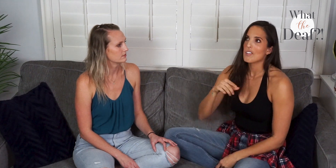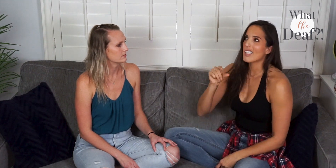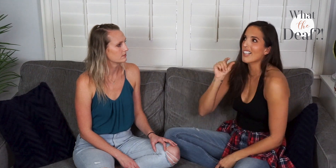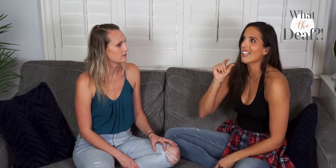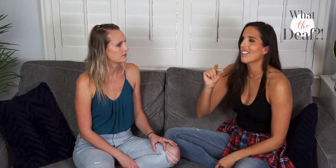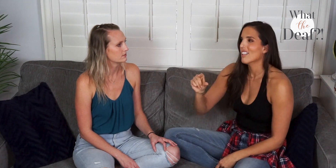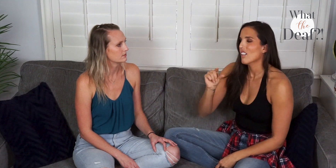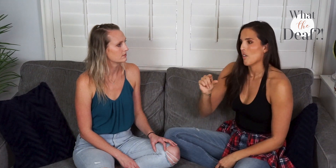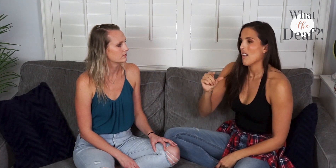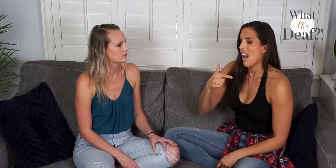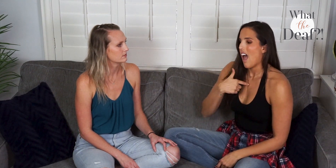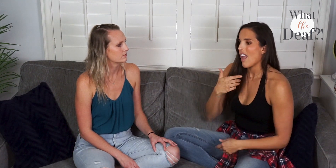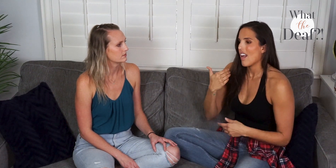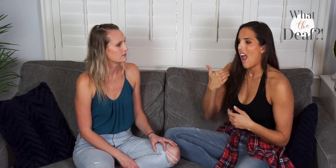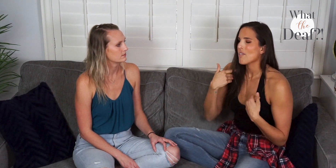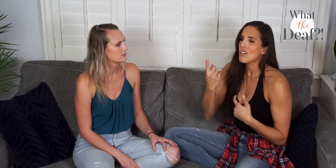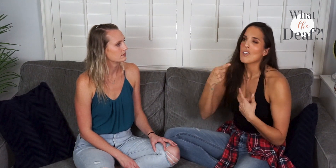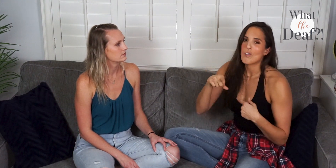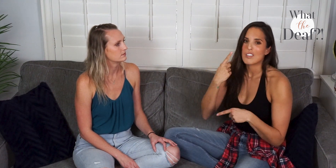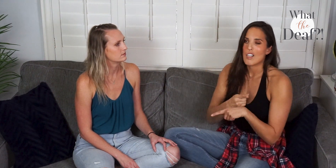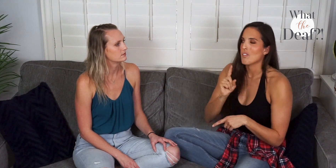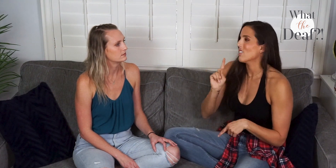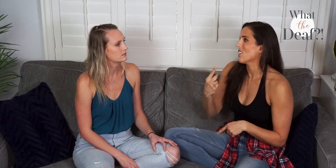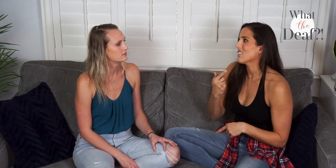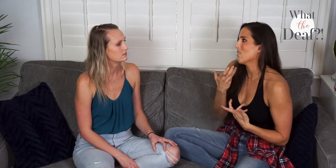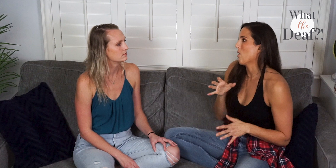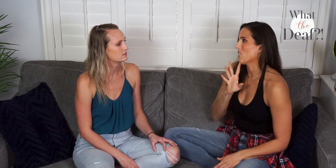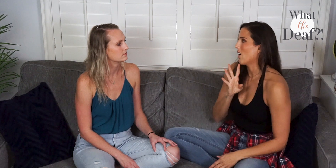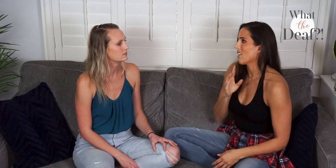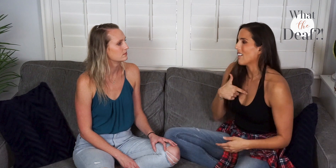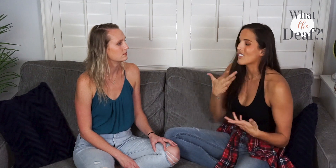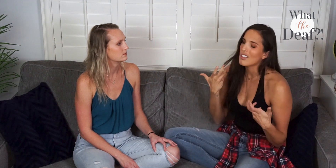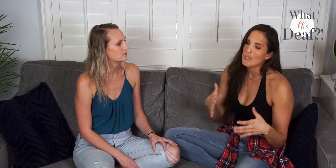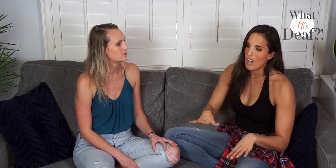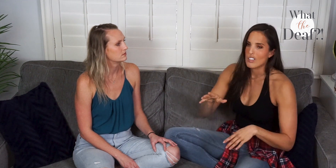I was having one of those days where I just did not wanna talk.